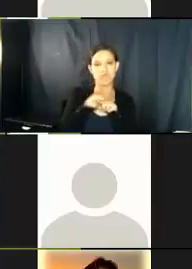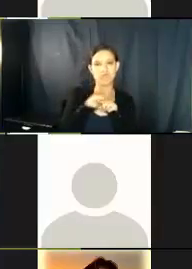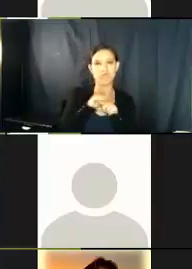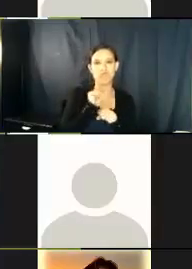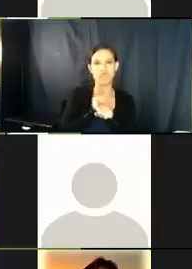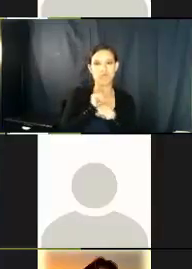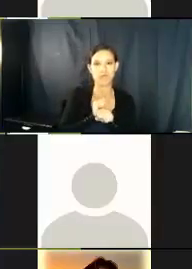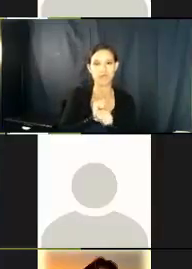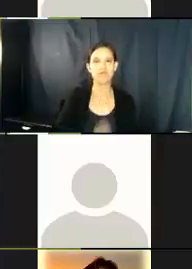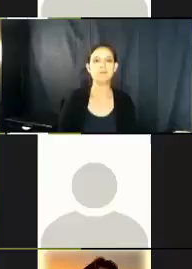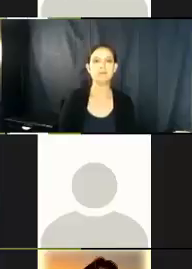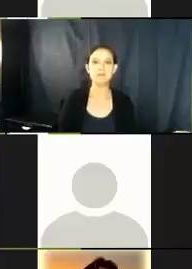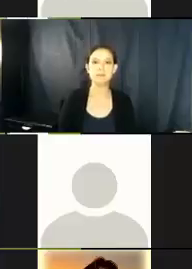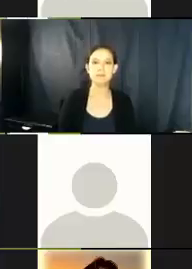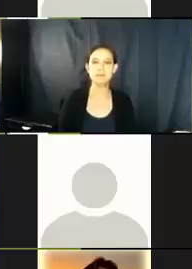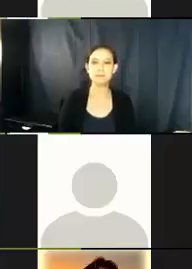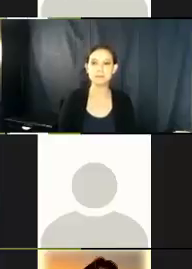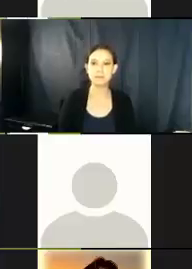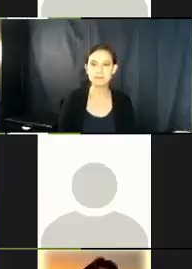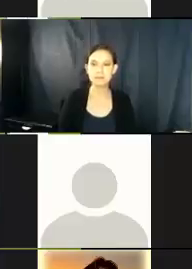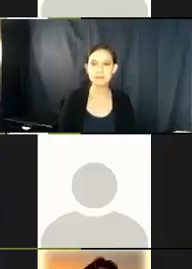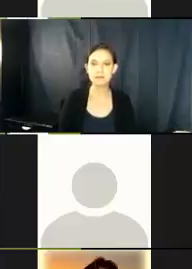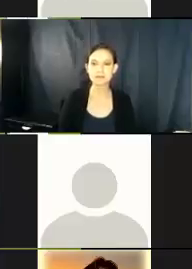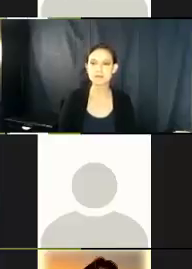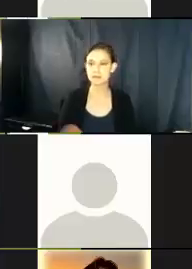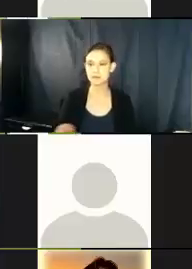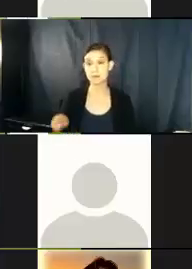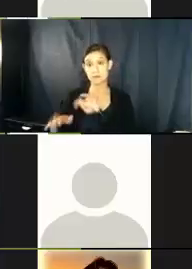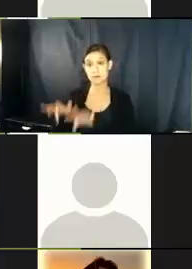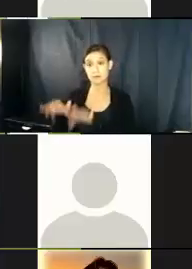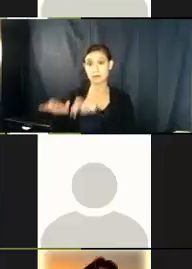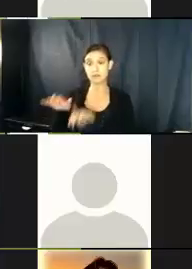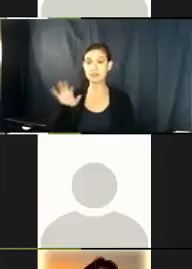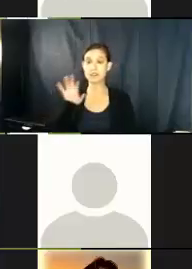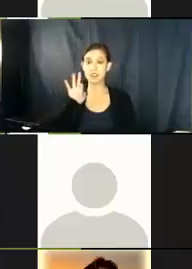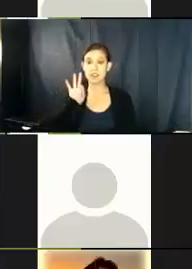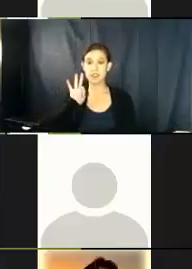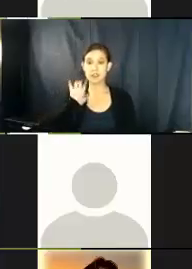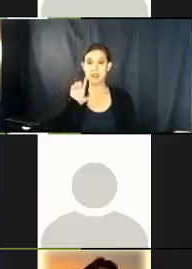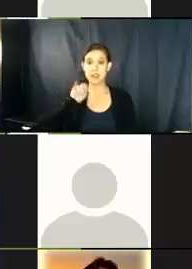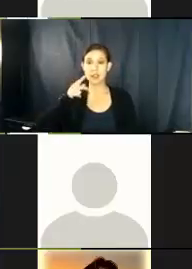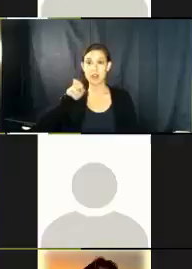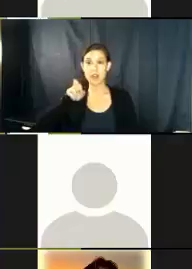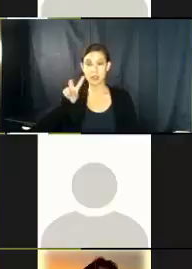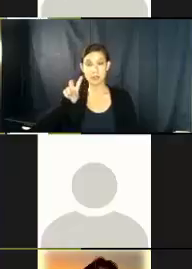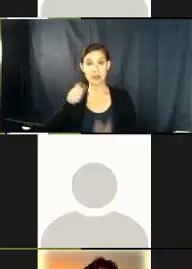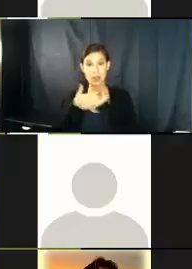Absolutely. Flipped classroom is effective because you're talking about a shorter period of time.